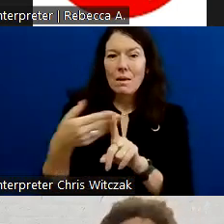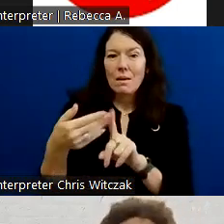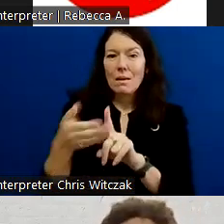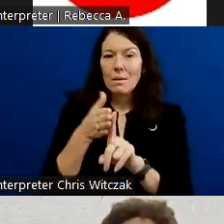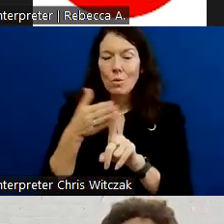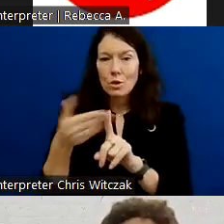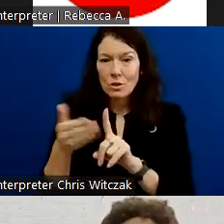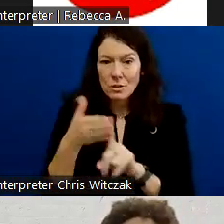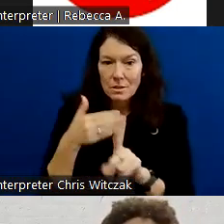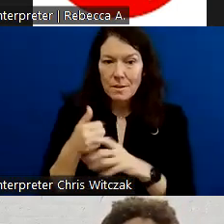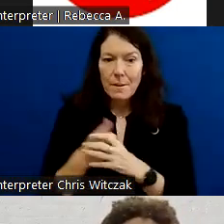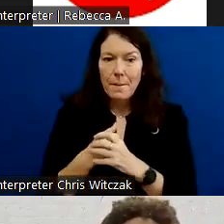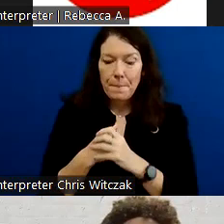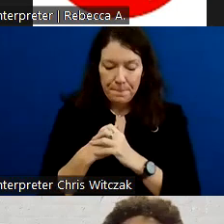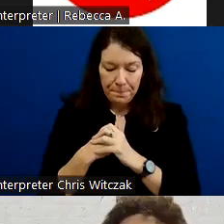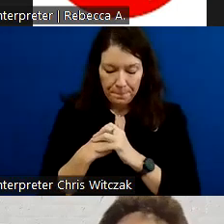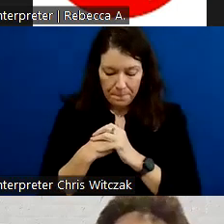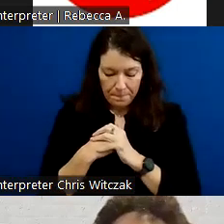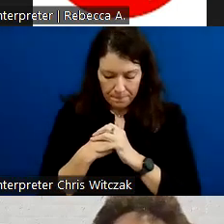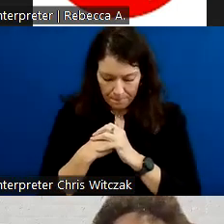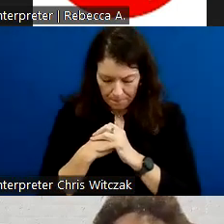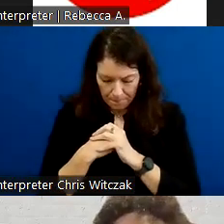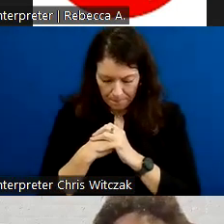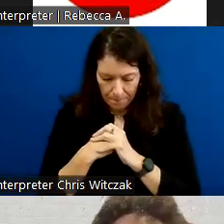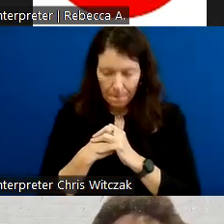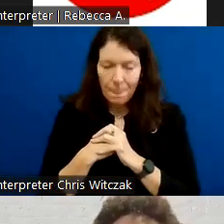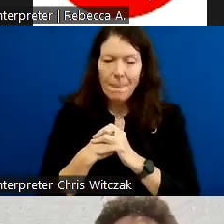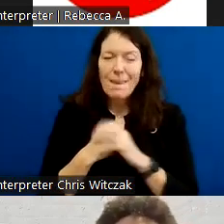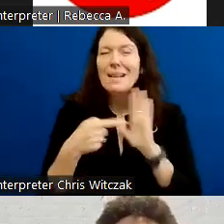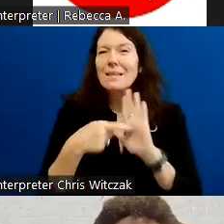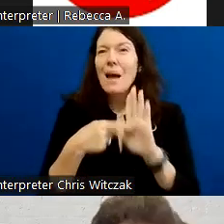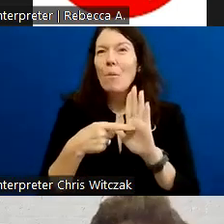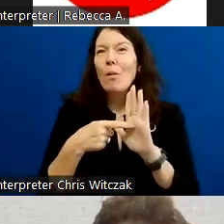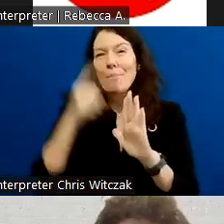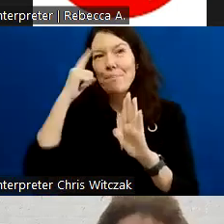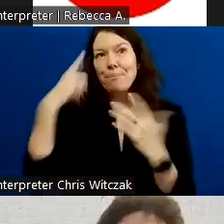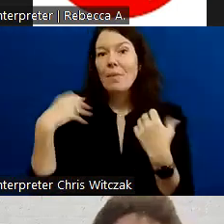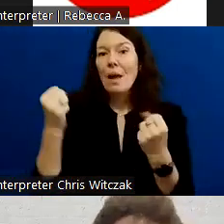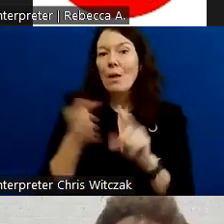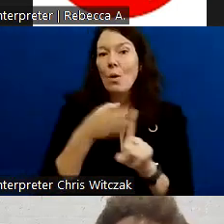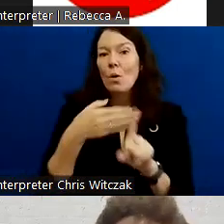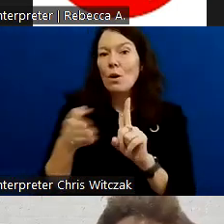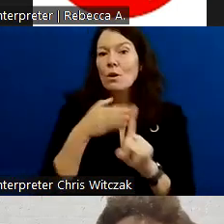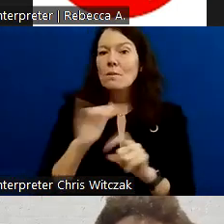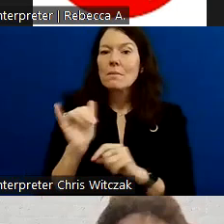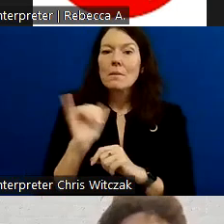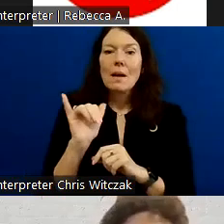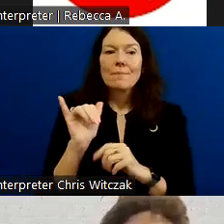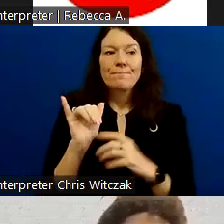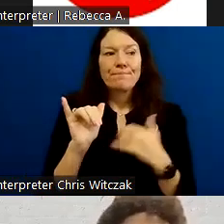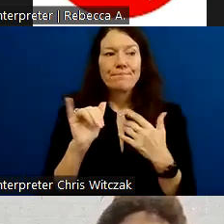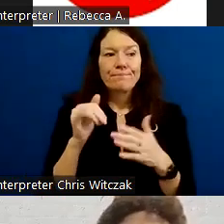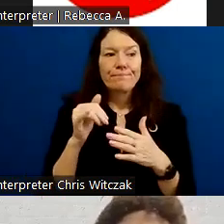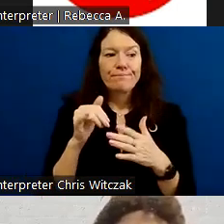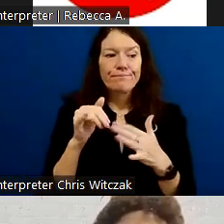and so an example of mental health coercion is kind of talking about about what um Gabriella